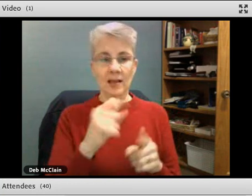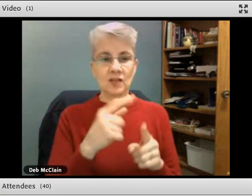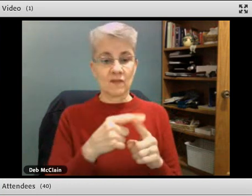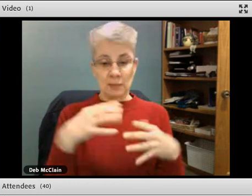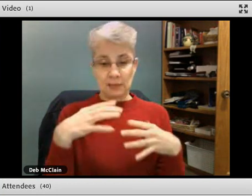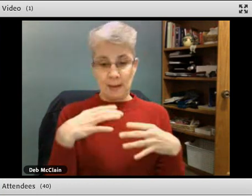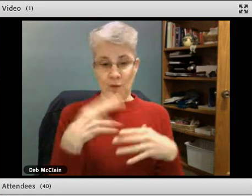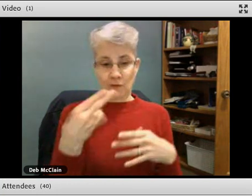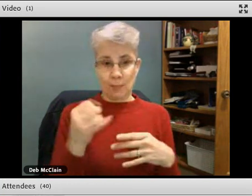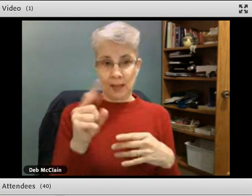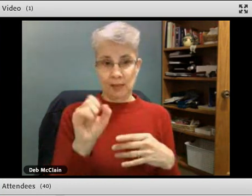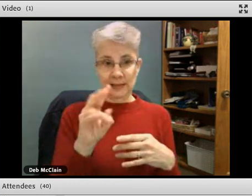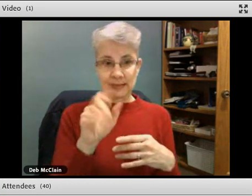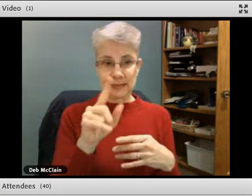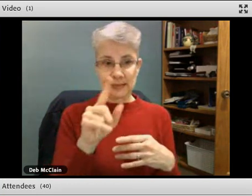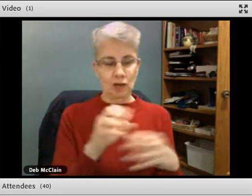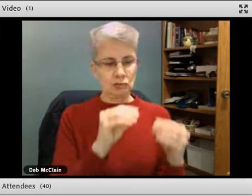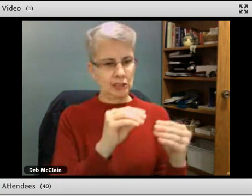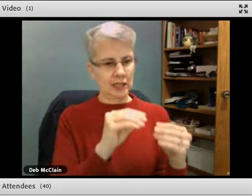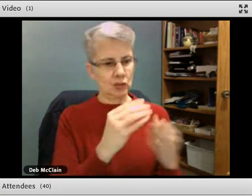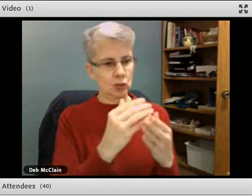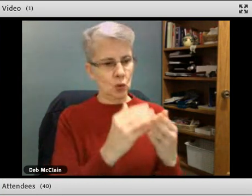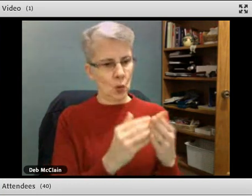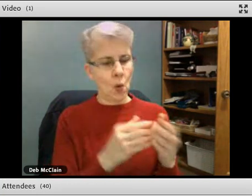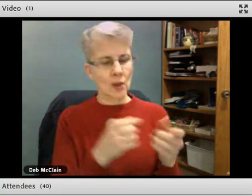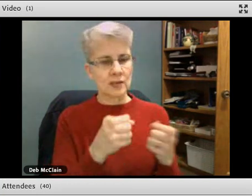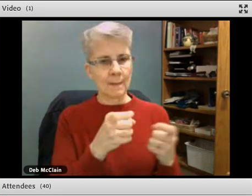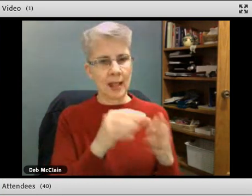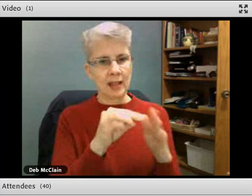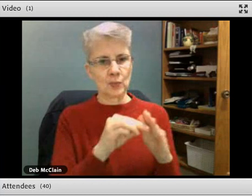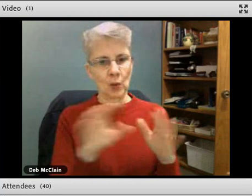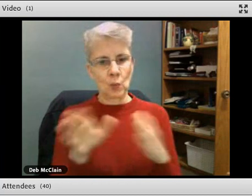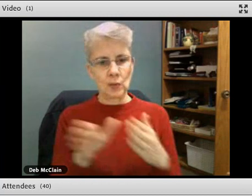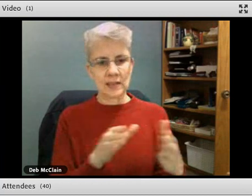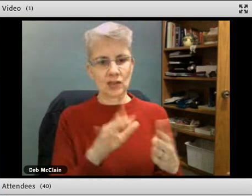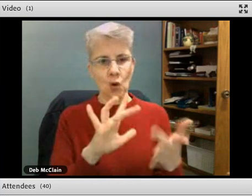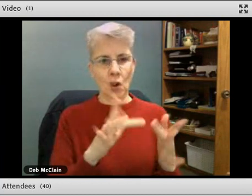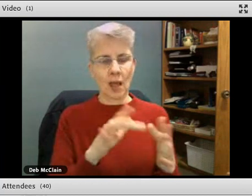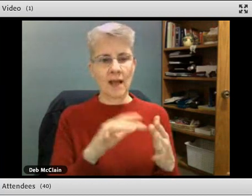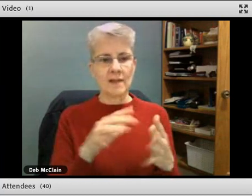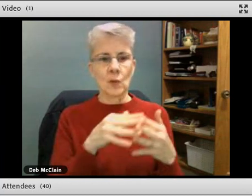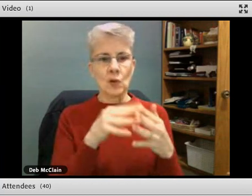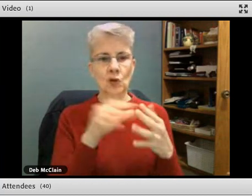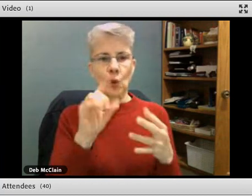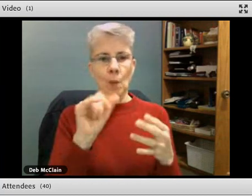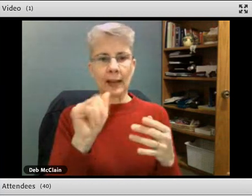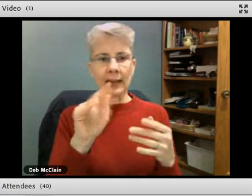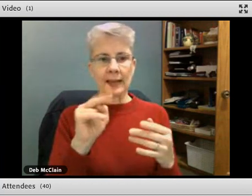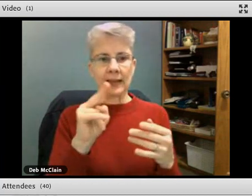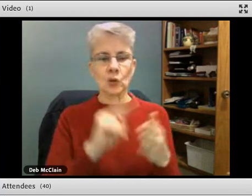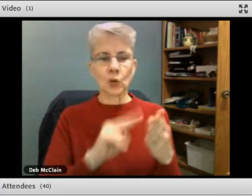Maurine teaches a course in knowledge organization online for Dominican University. Please welcome Maurine and enjoy her webinar this morning.